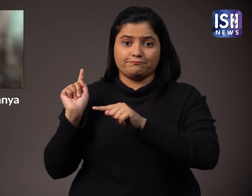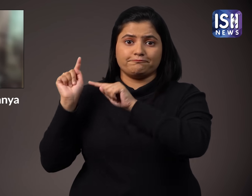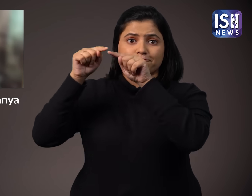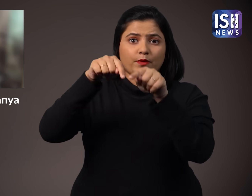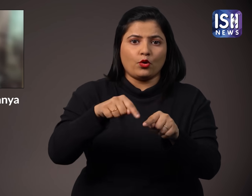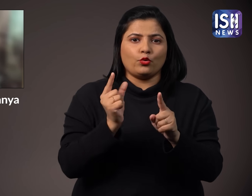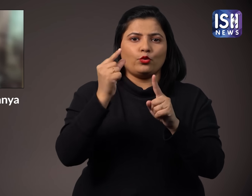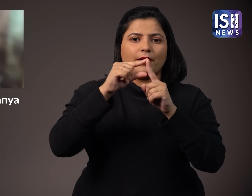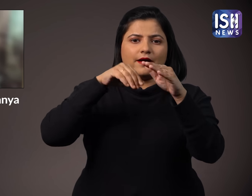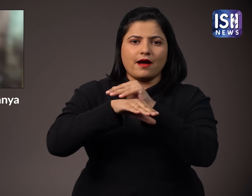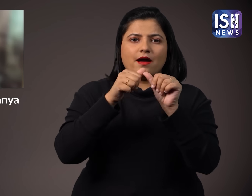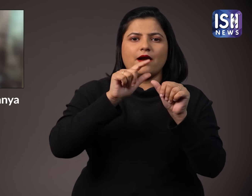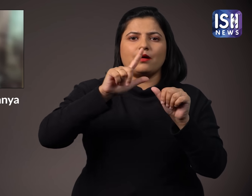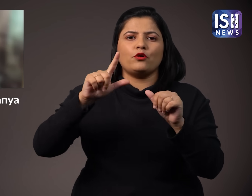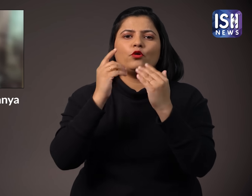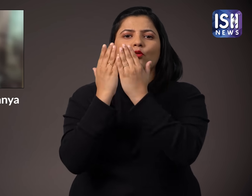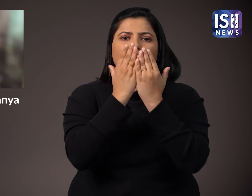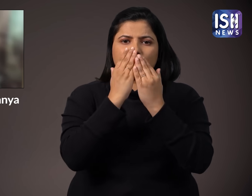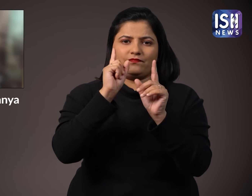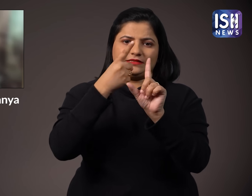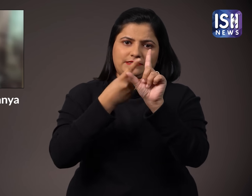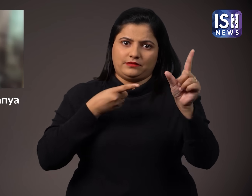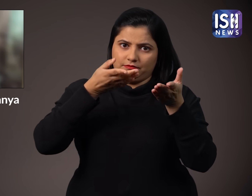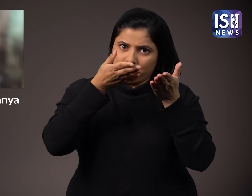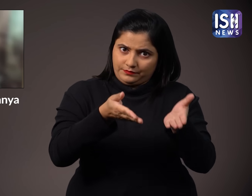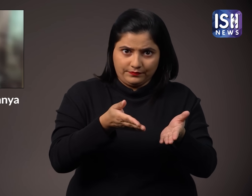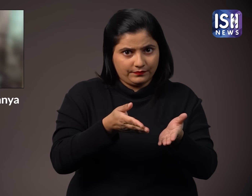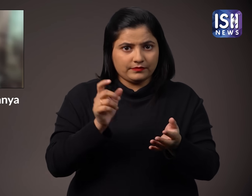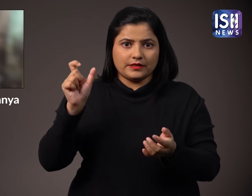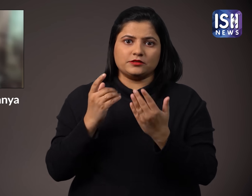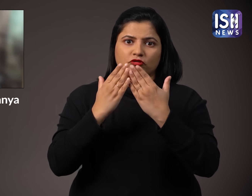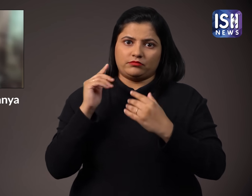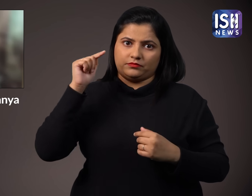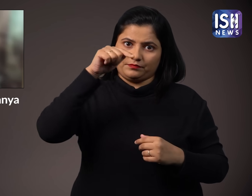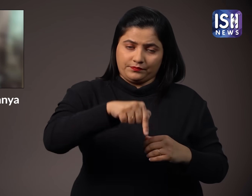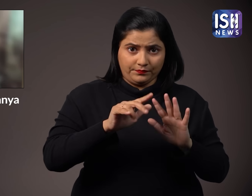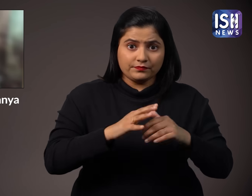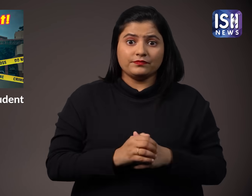He was at the IIIT college and was studying there in the first year.